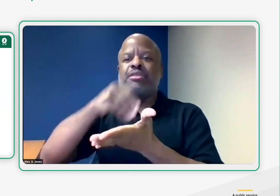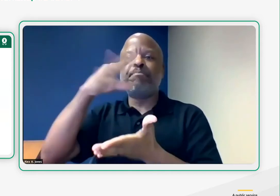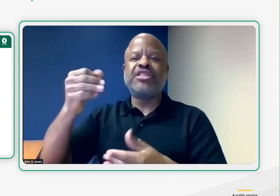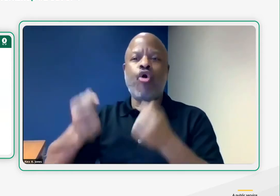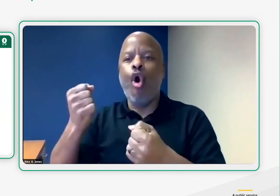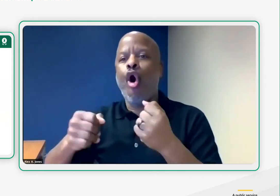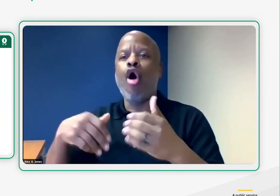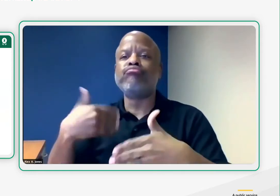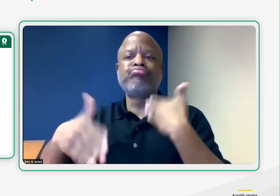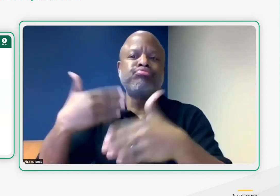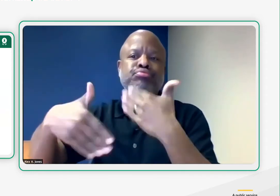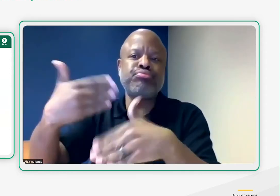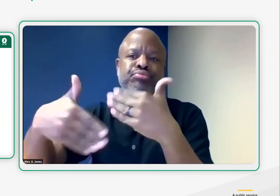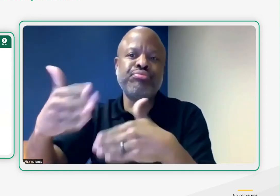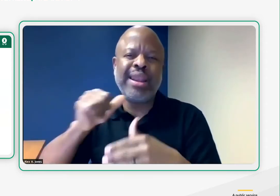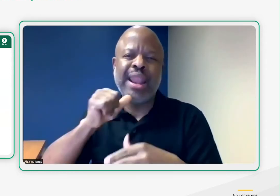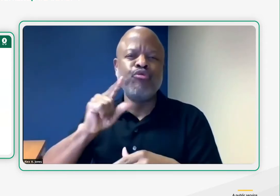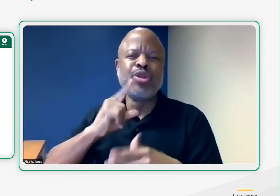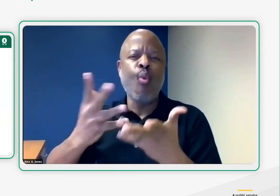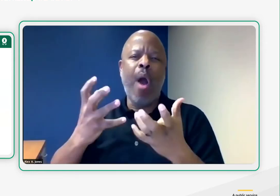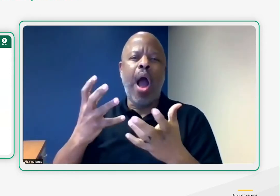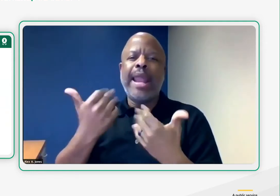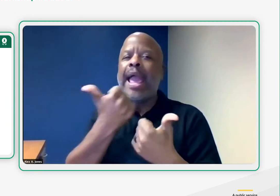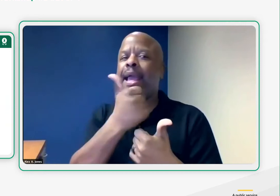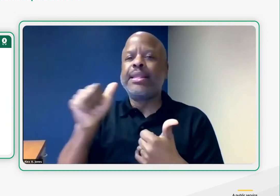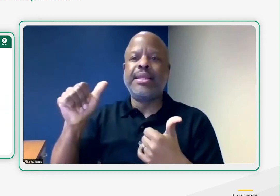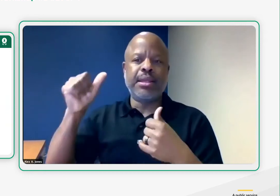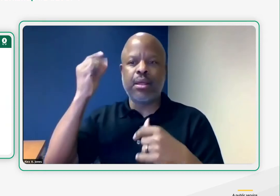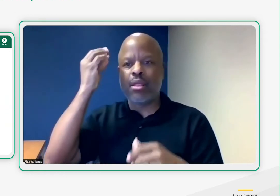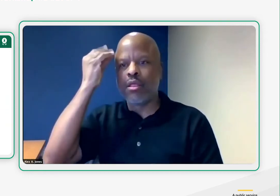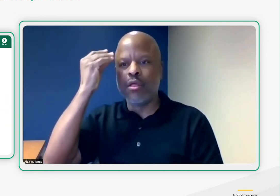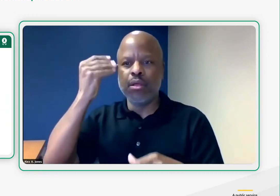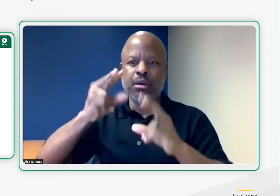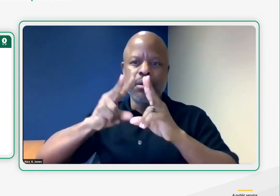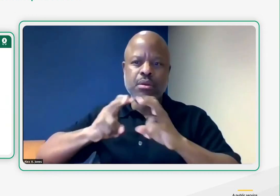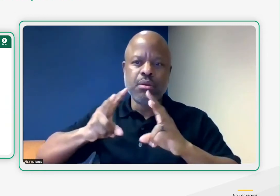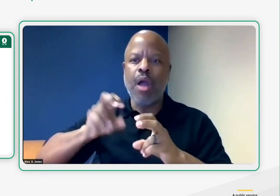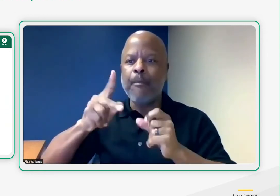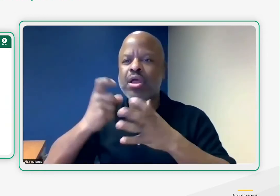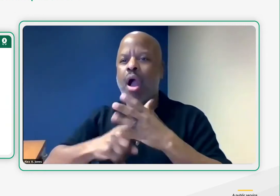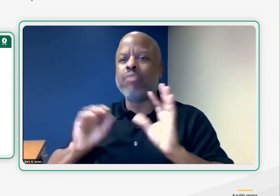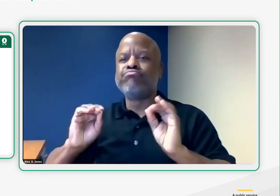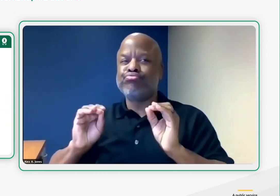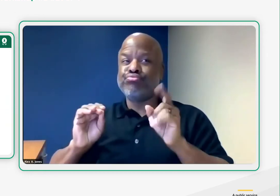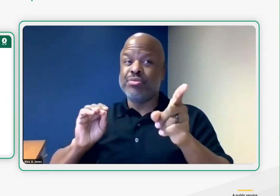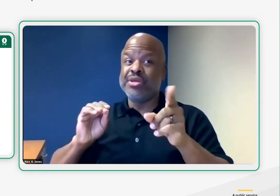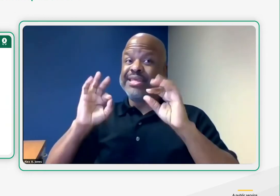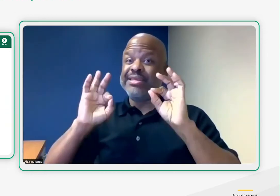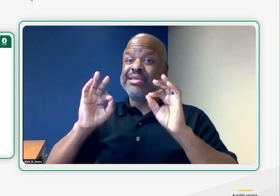your car up for a more expensive car. But you're really just following what you want without any thinking,